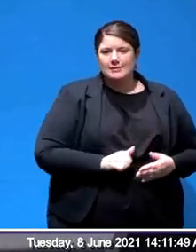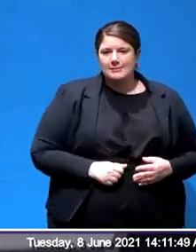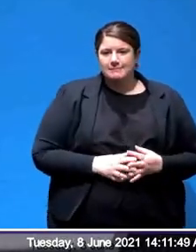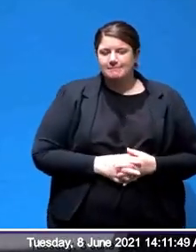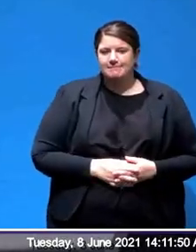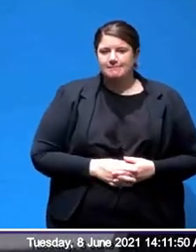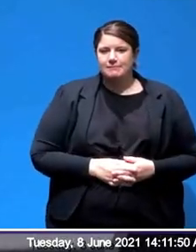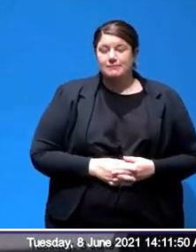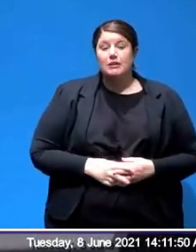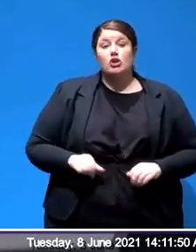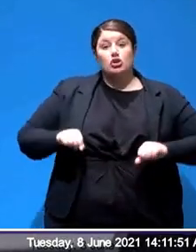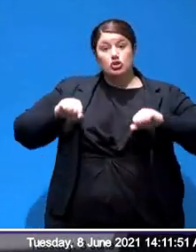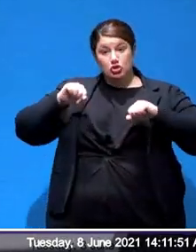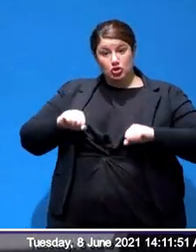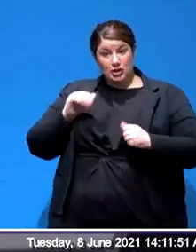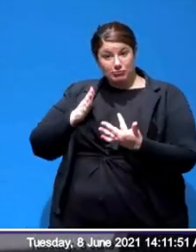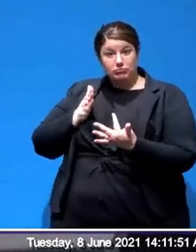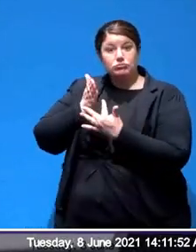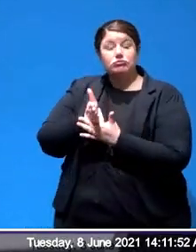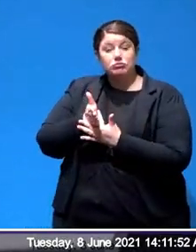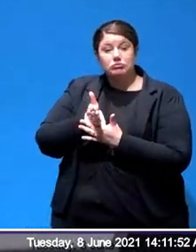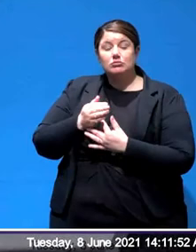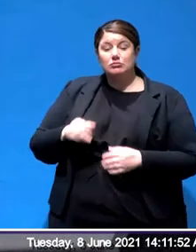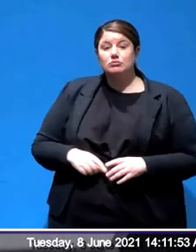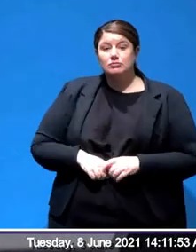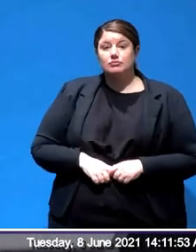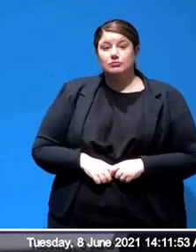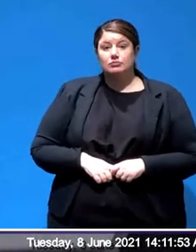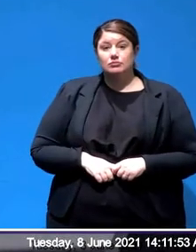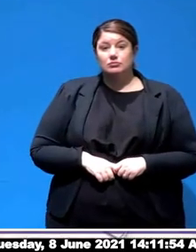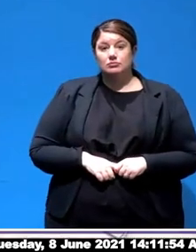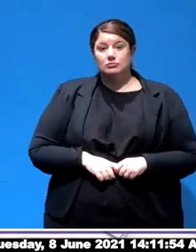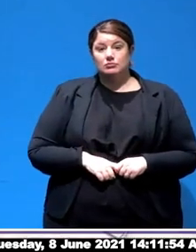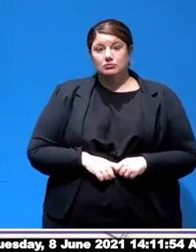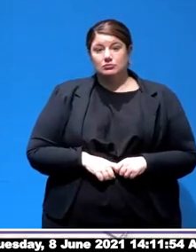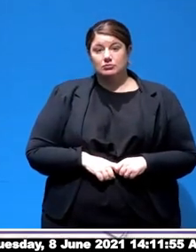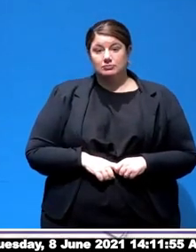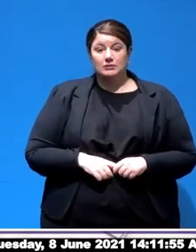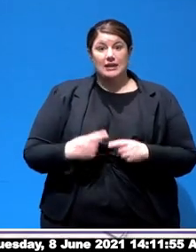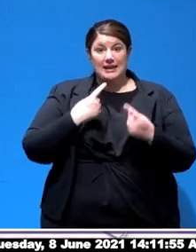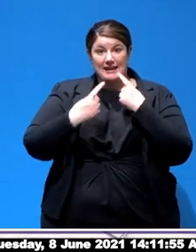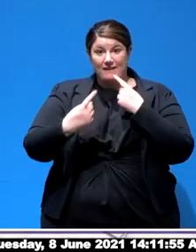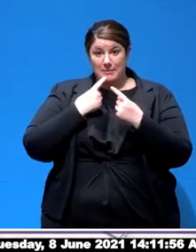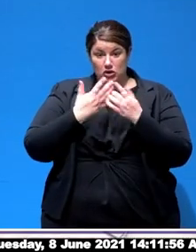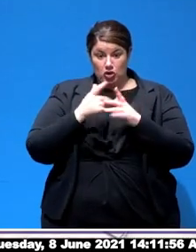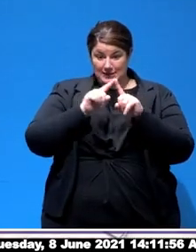And would it be also correct that the details on this form which state